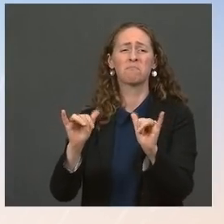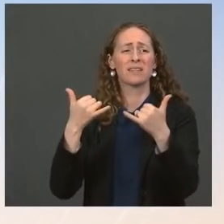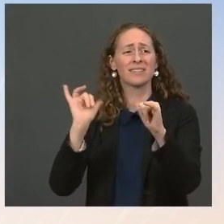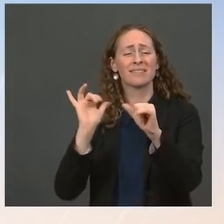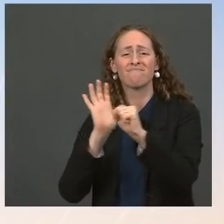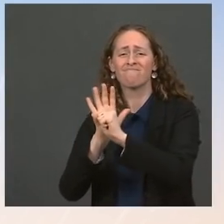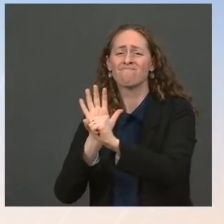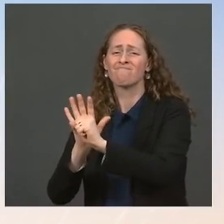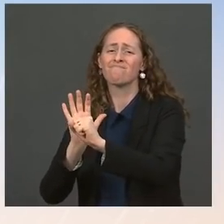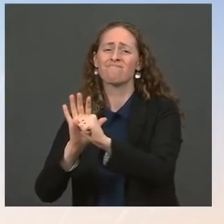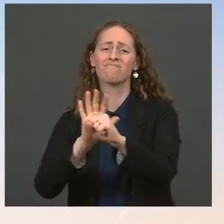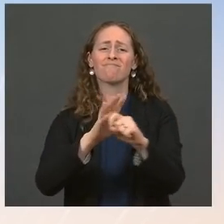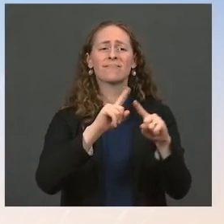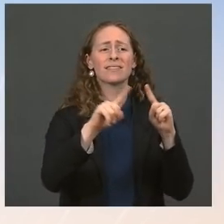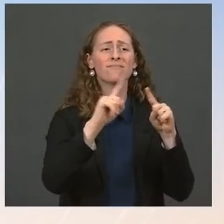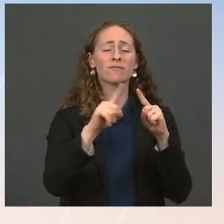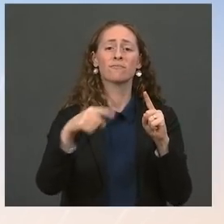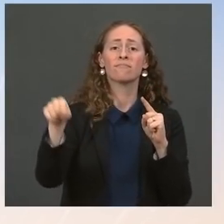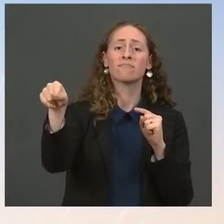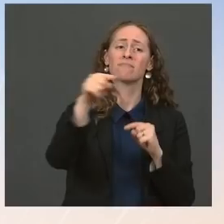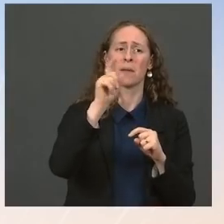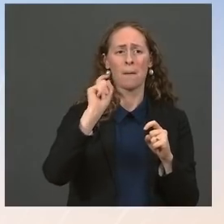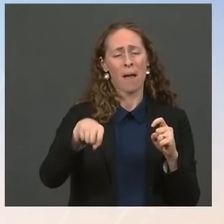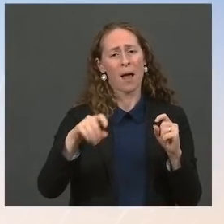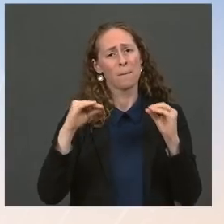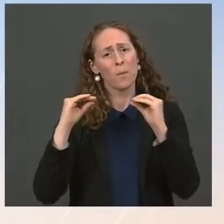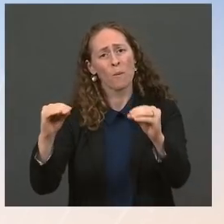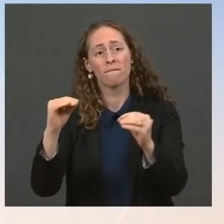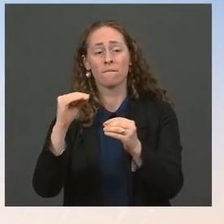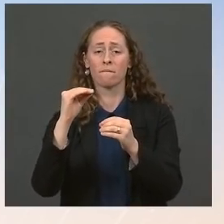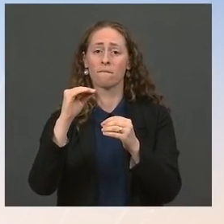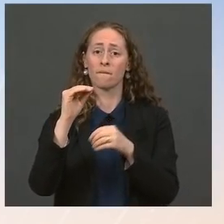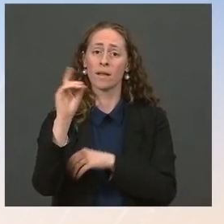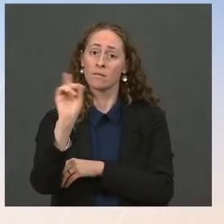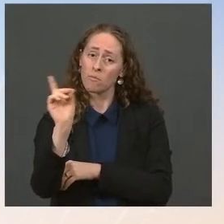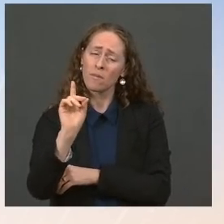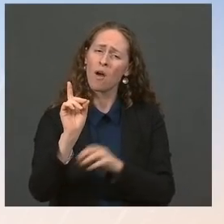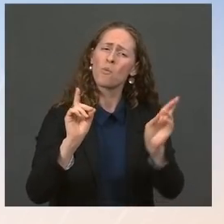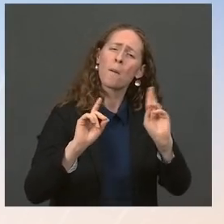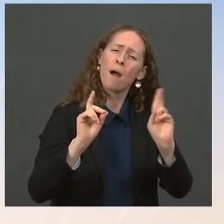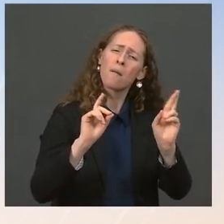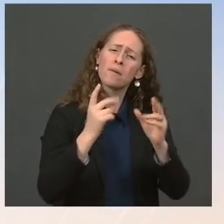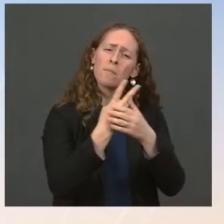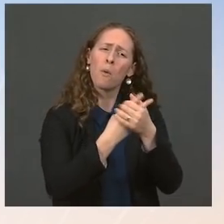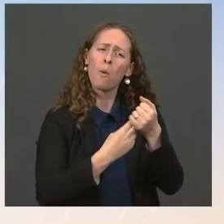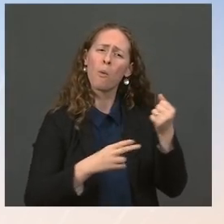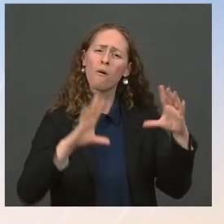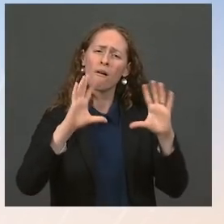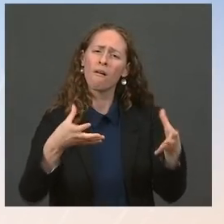about the need to move forward and to find a way to unify around a package